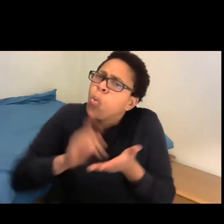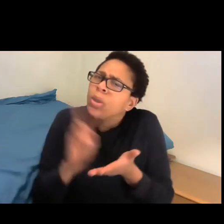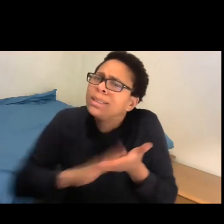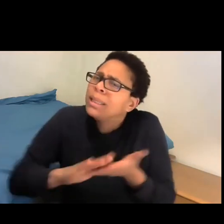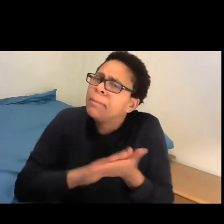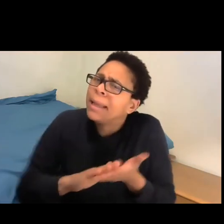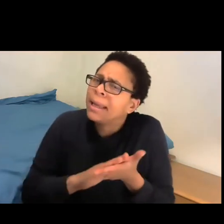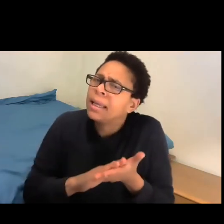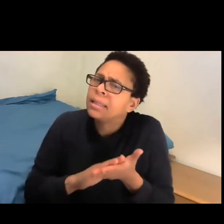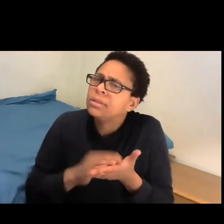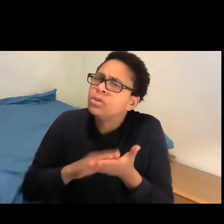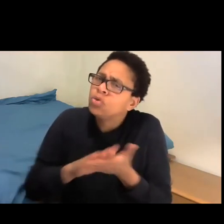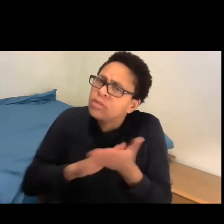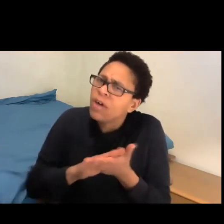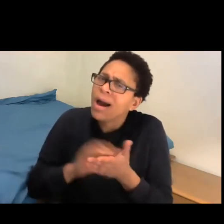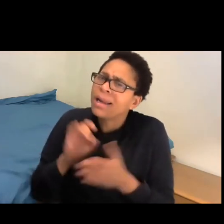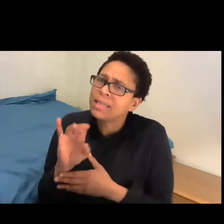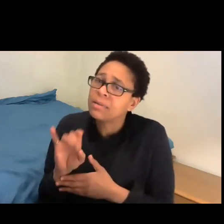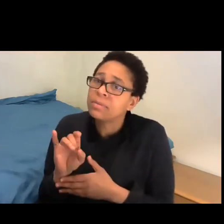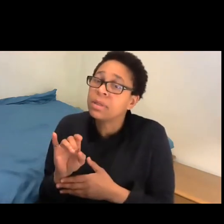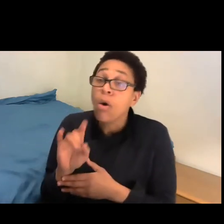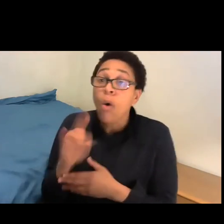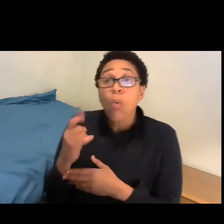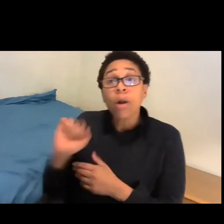she's trained by Black liberation theologians, you